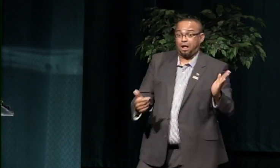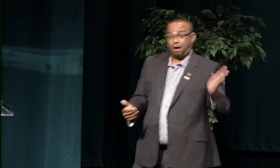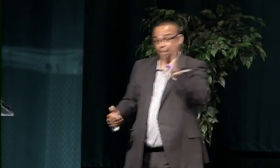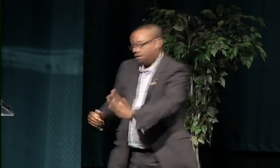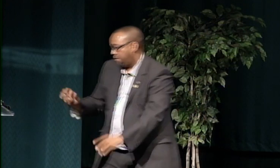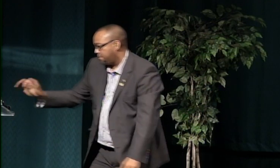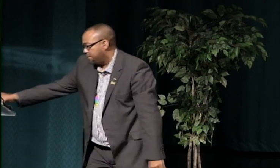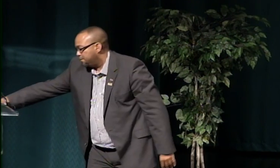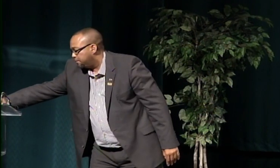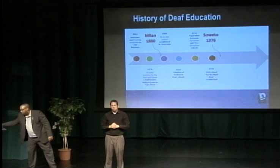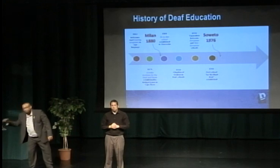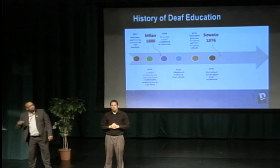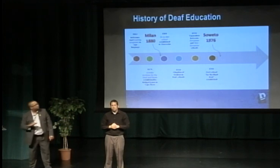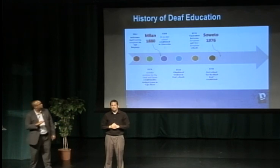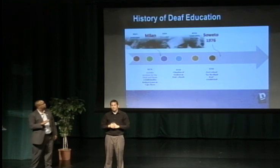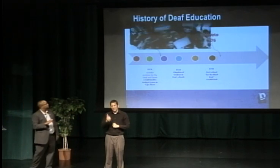be used in the classrooms.